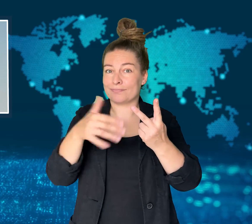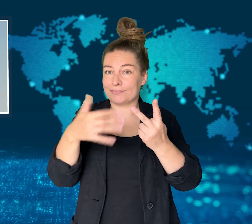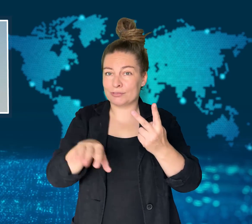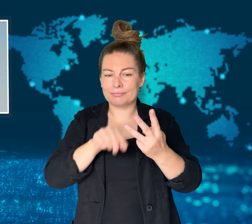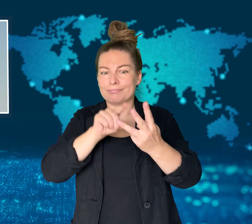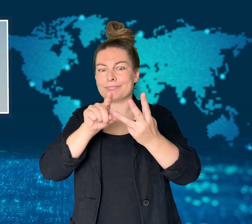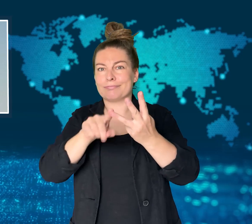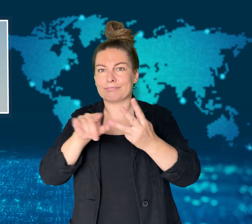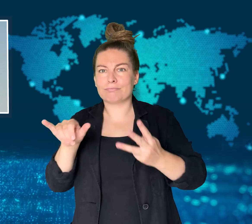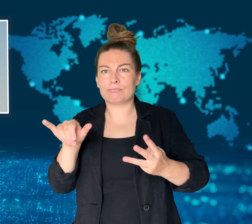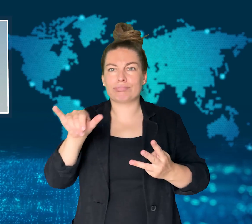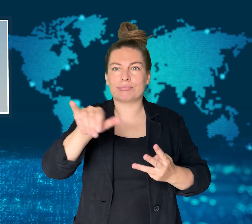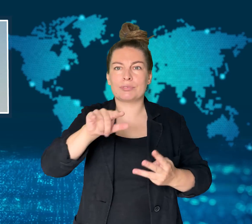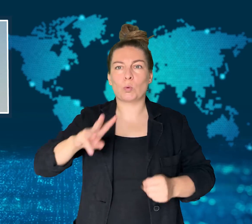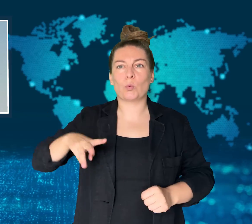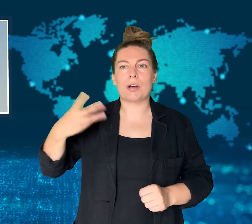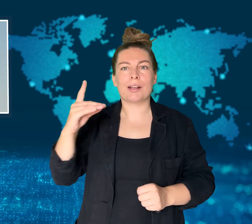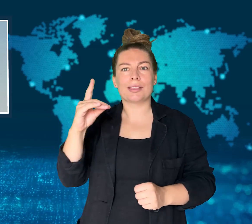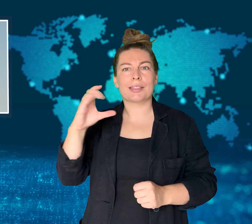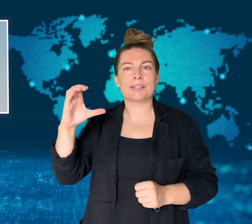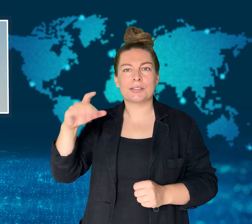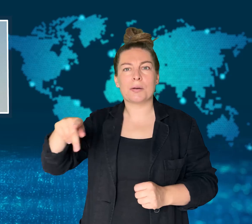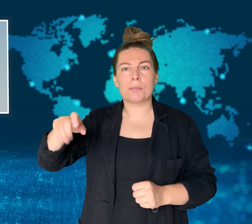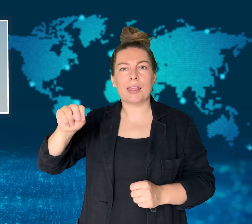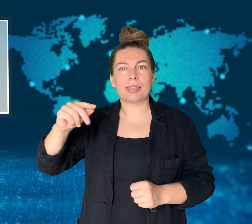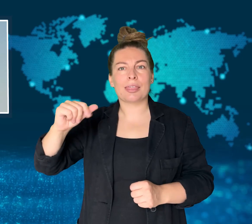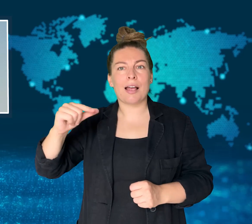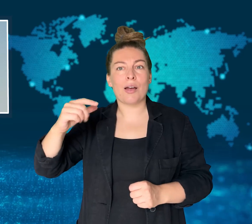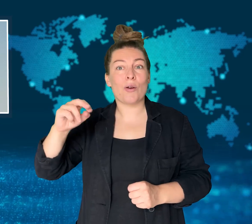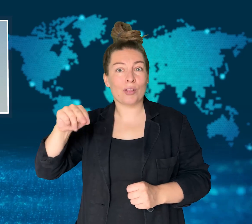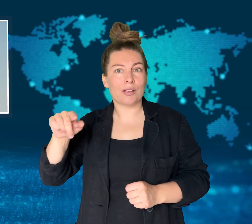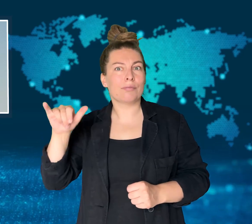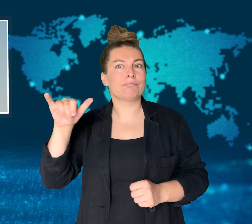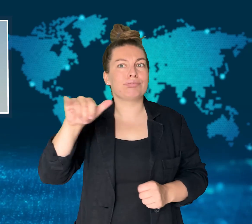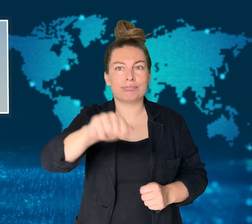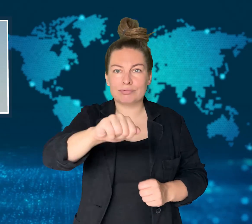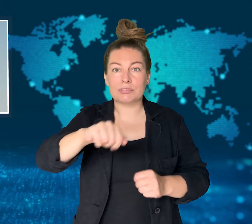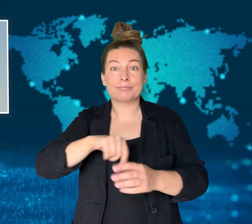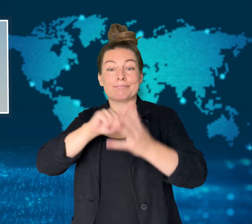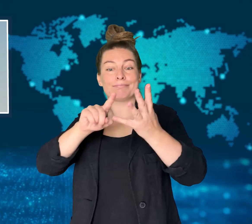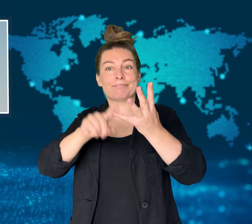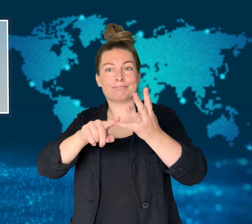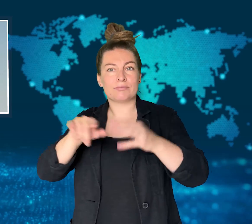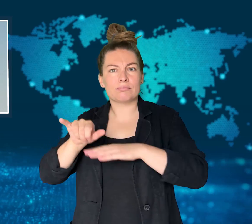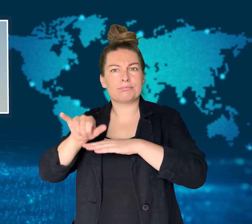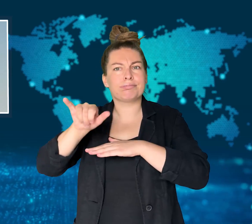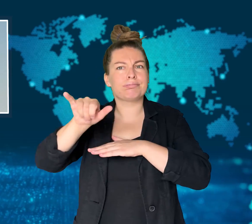the deaths of all Americans.